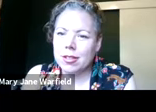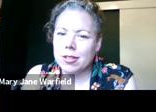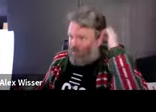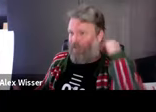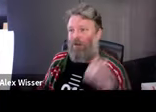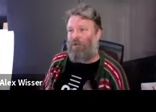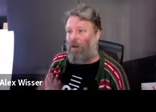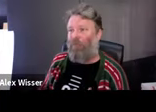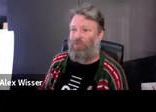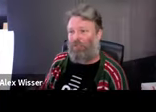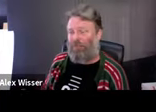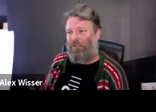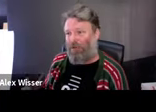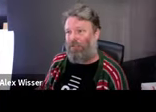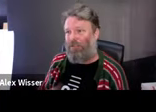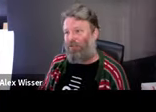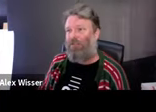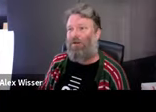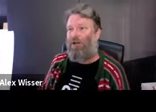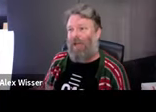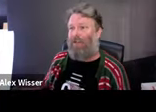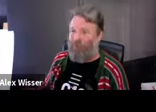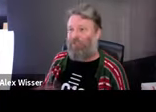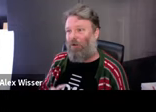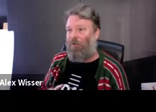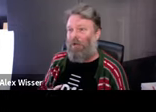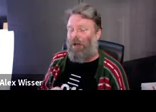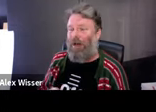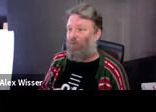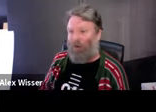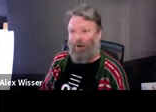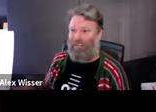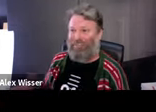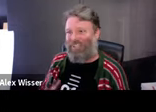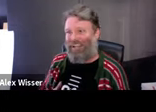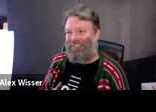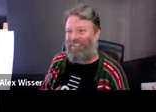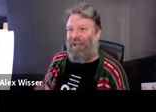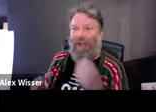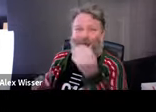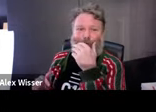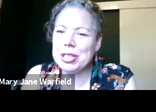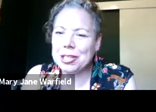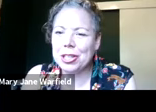overcome those differences in order to do so and doing so with more or less success. >> MARY JANE WARFIELD: Yes, particularly in regional